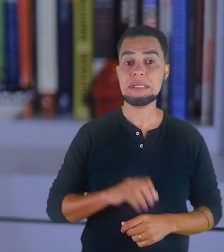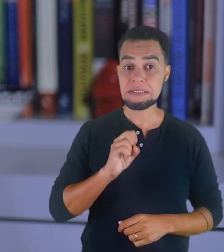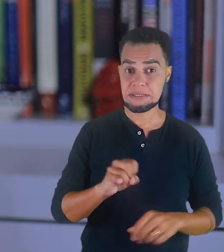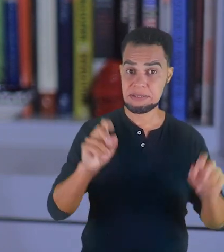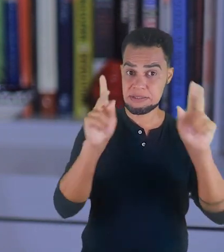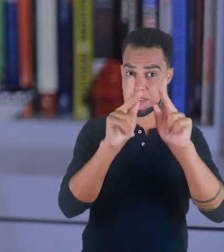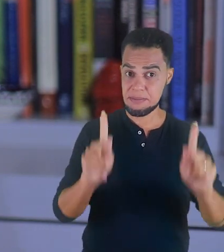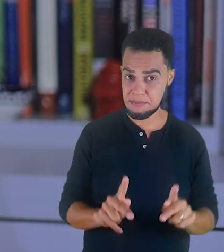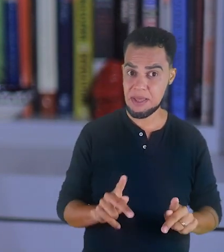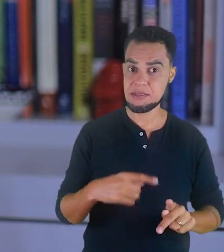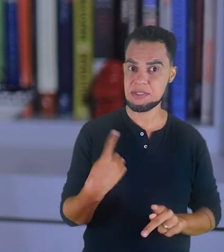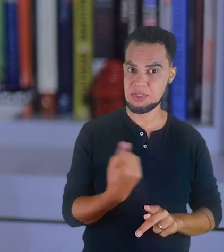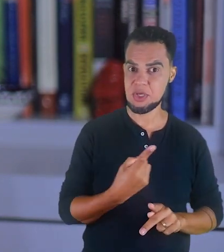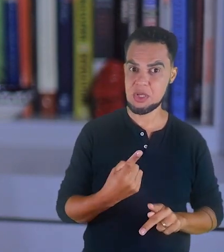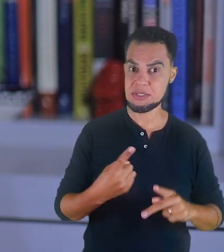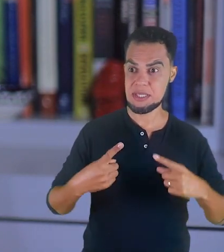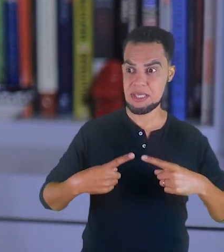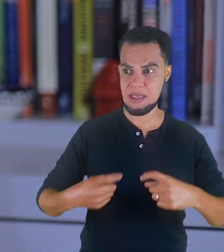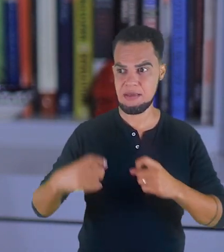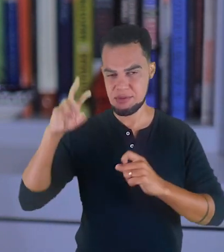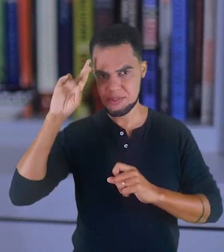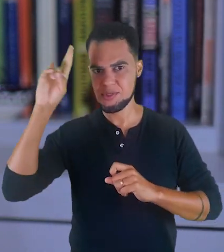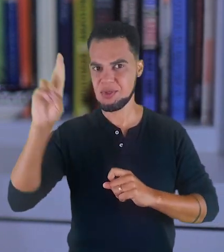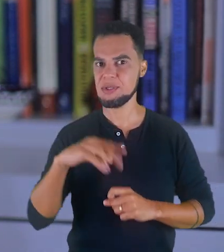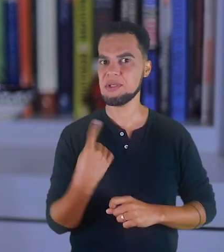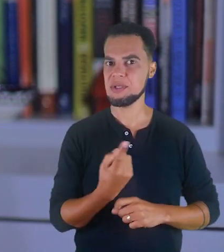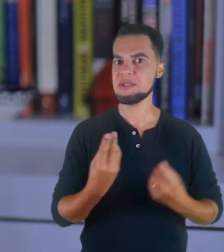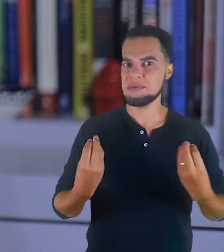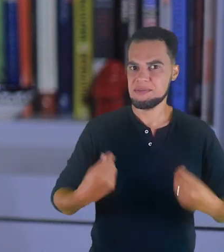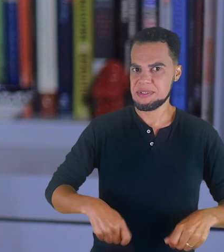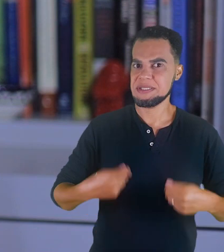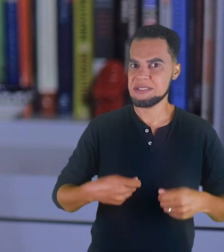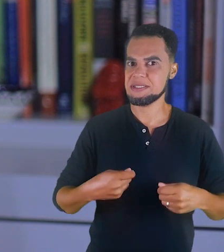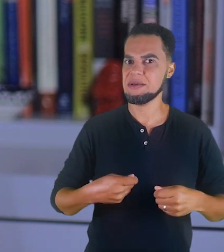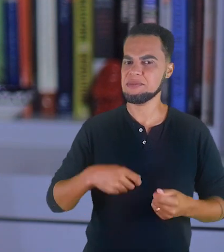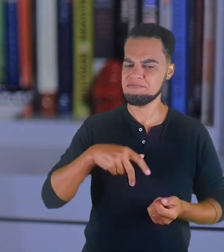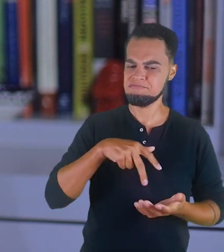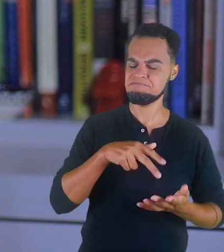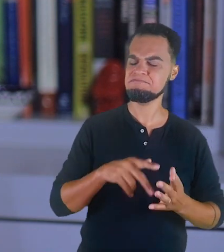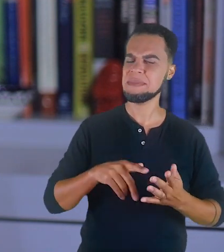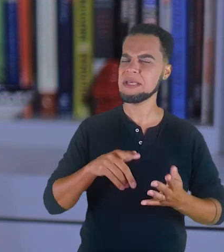If the motto is "peace among us, war on tyrants!", we have to better locate our affections.